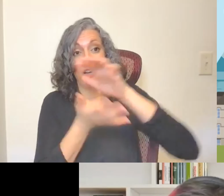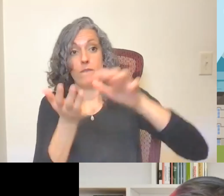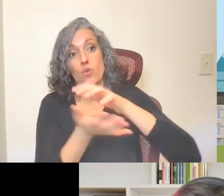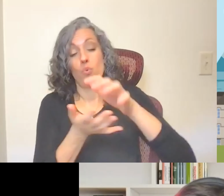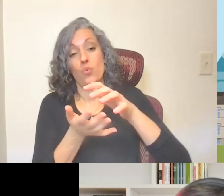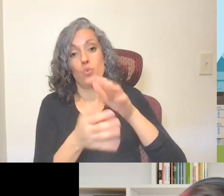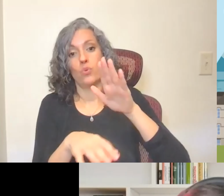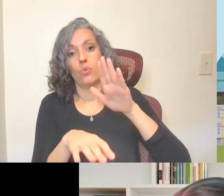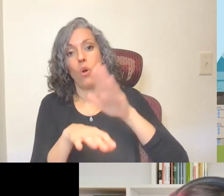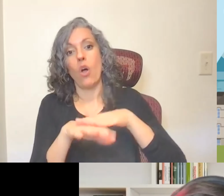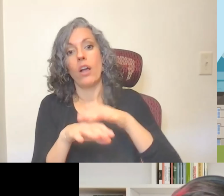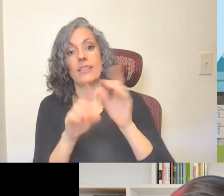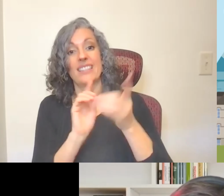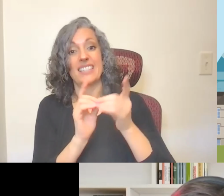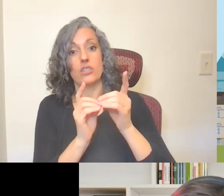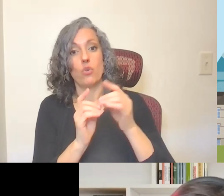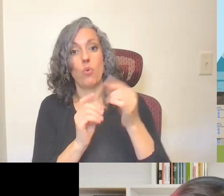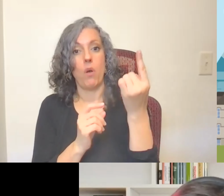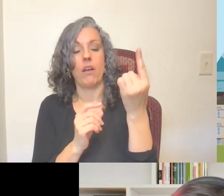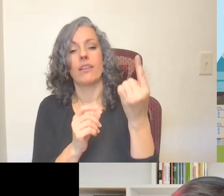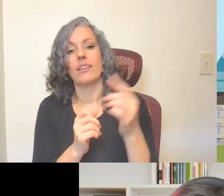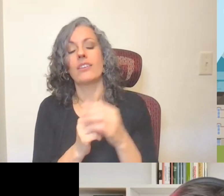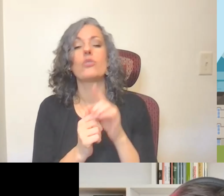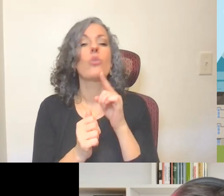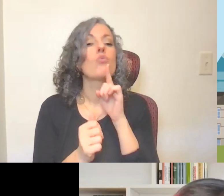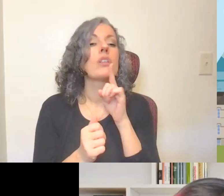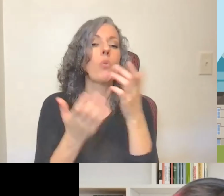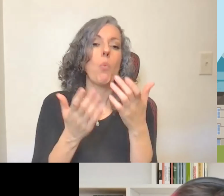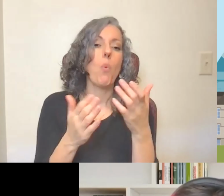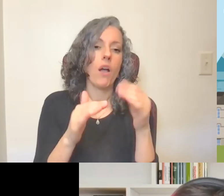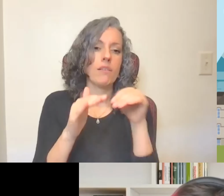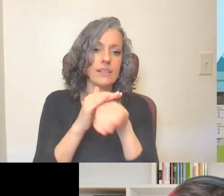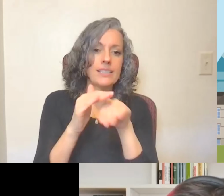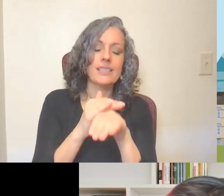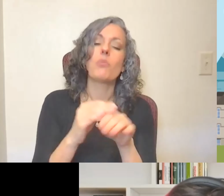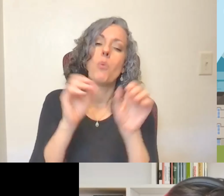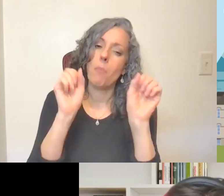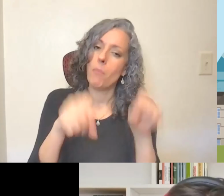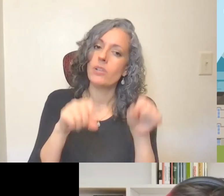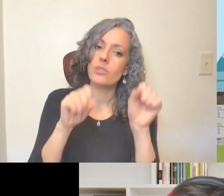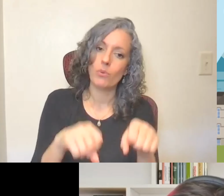make it as accessible as possible then for the digital version so yeah if we can do something.